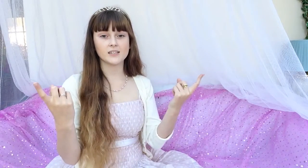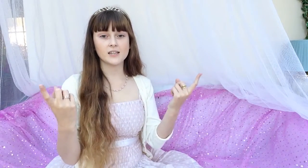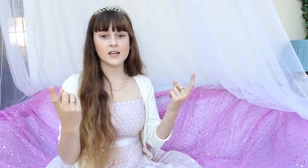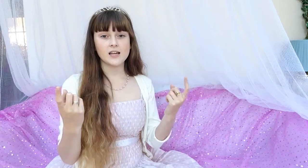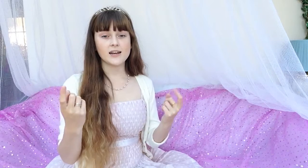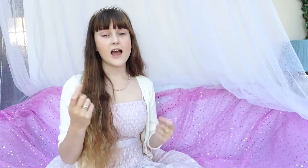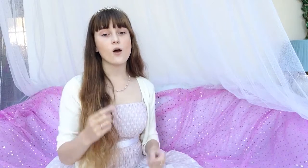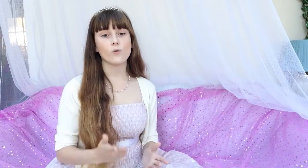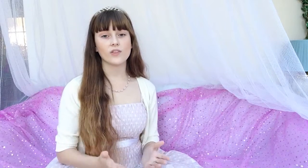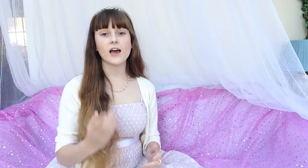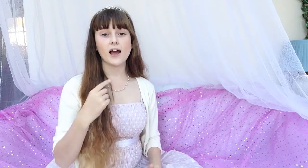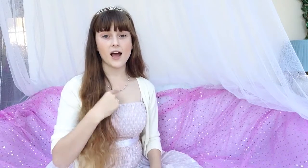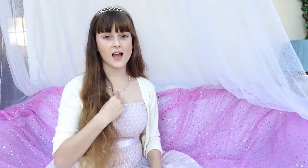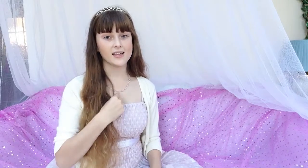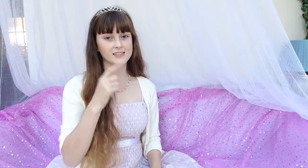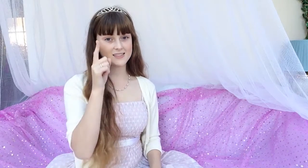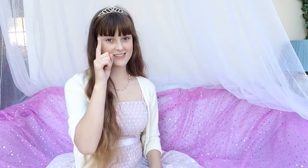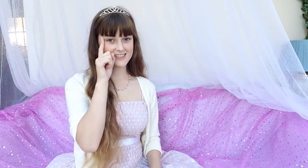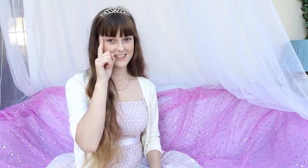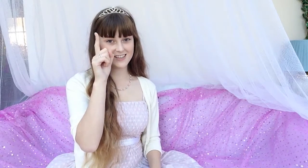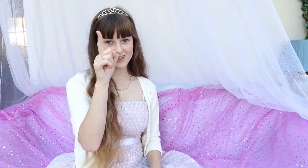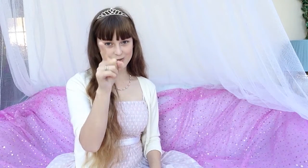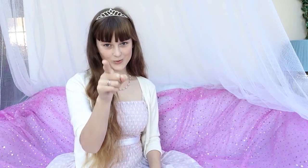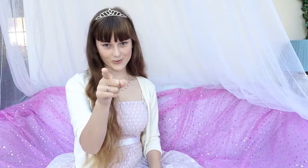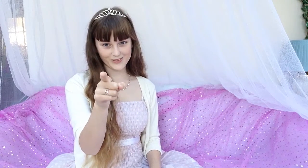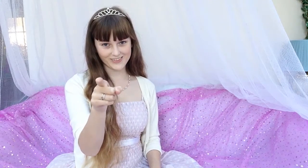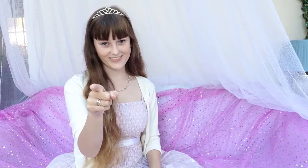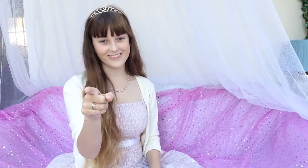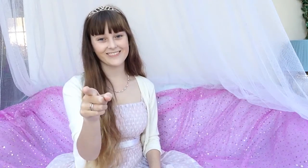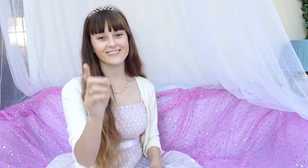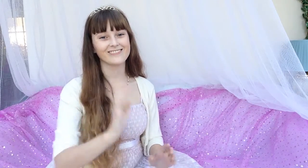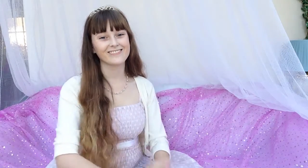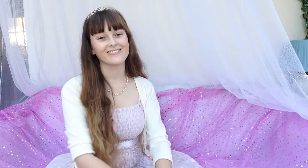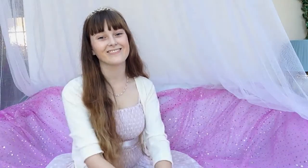Now that I see you